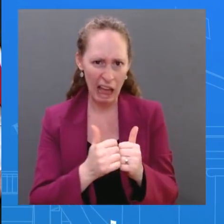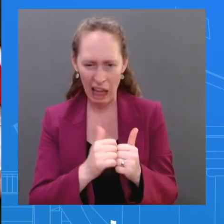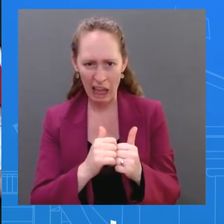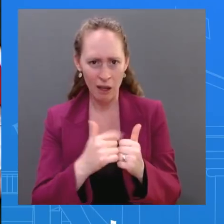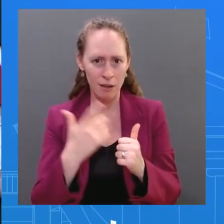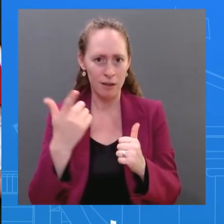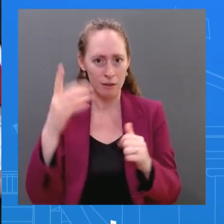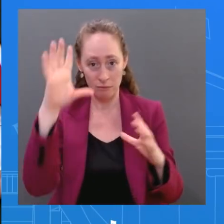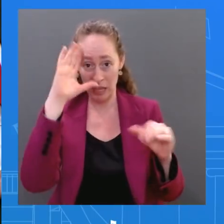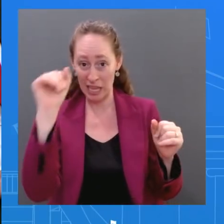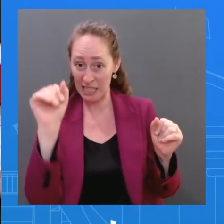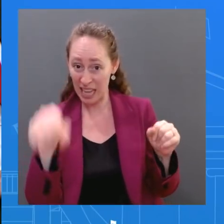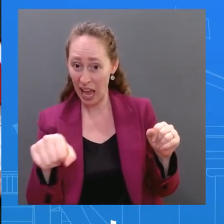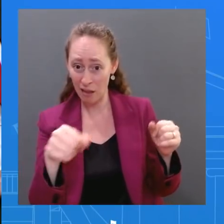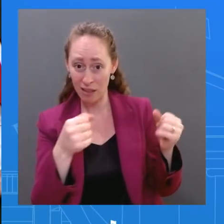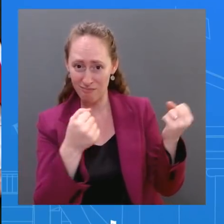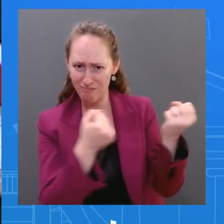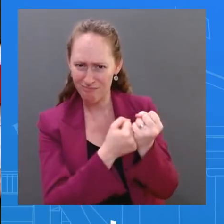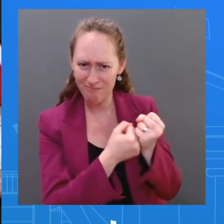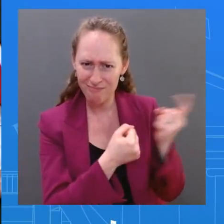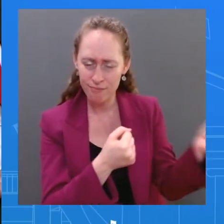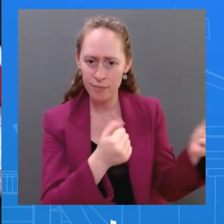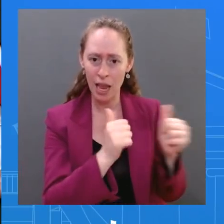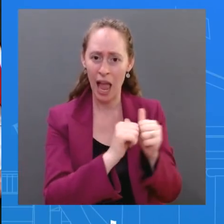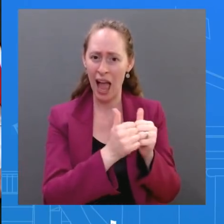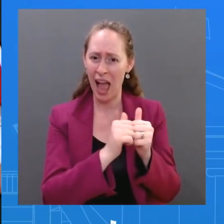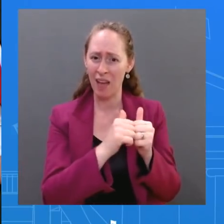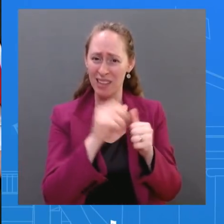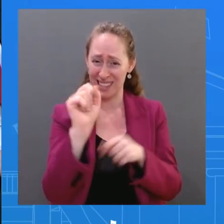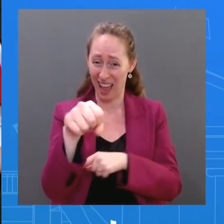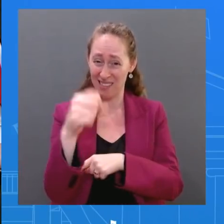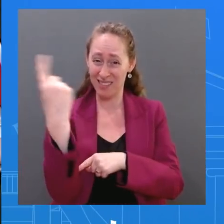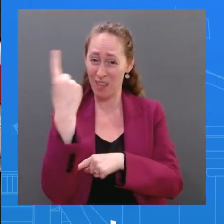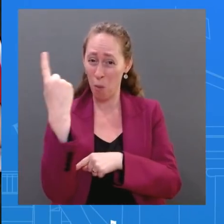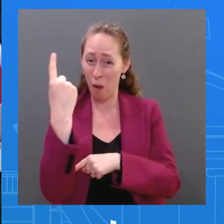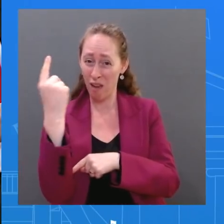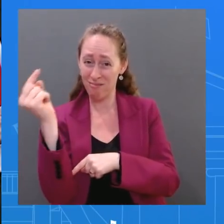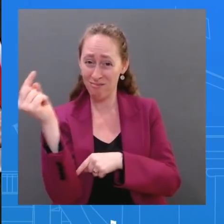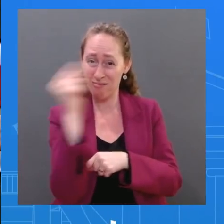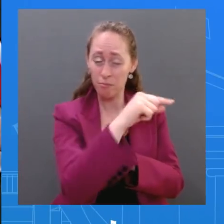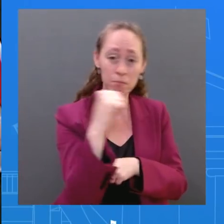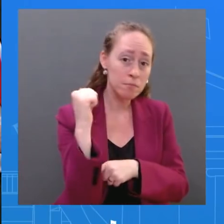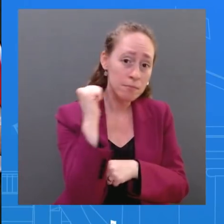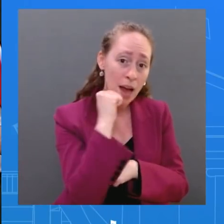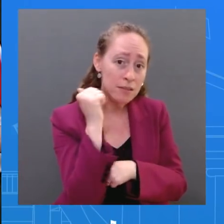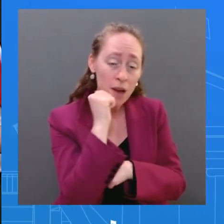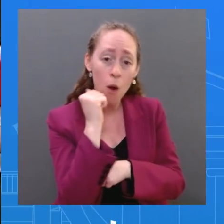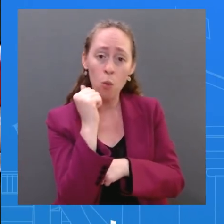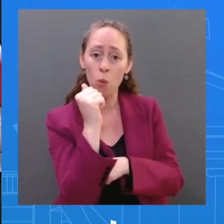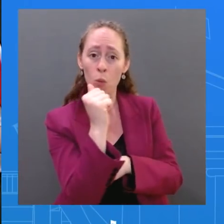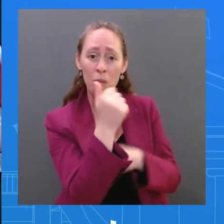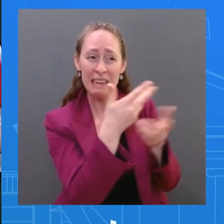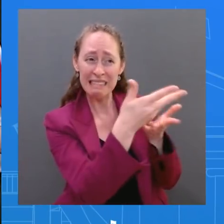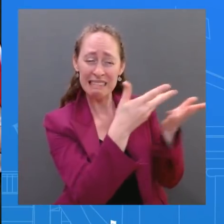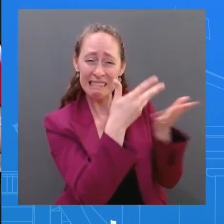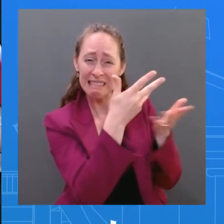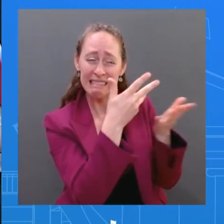And would the -- would the administration entertain a trade of Russian detainees in American custody for Mrs. Griner,